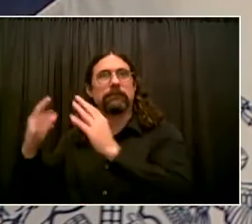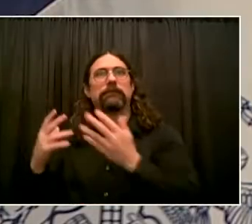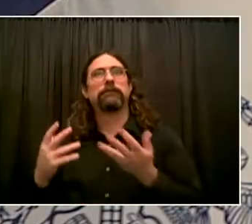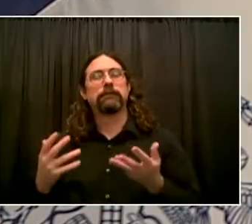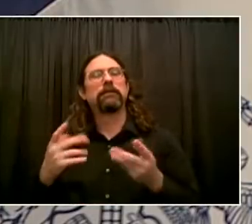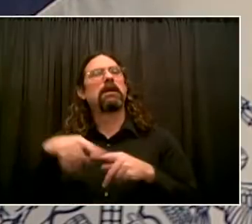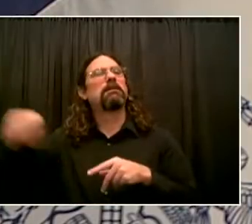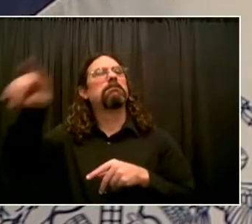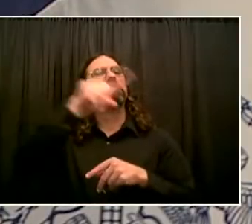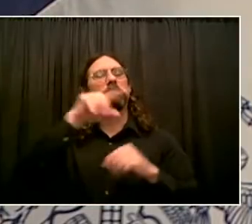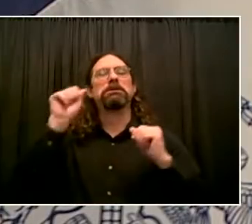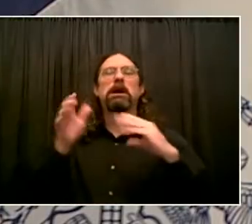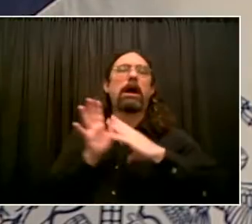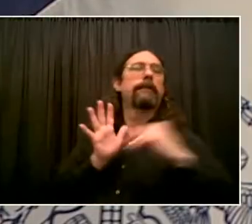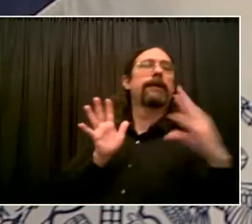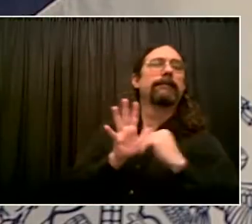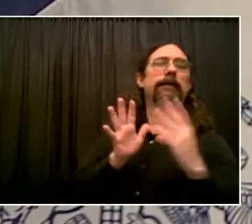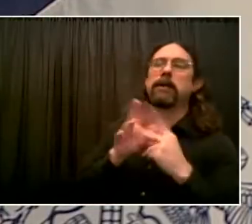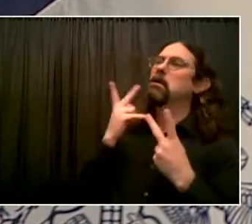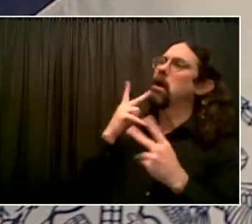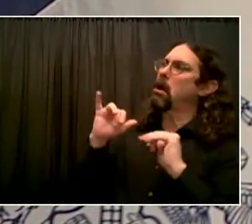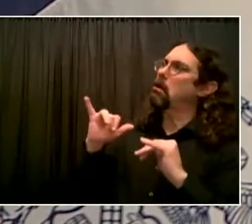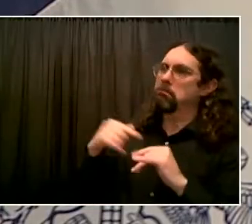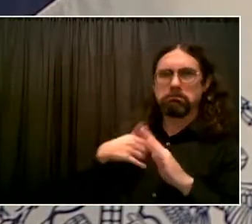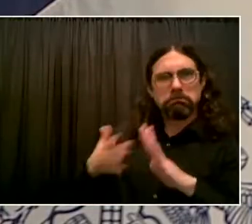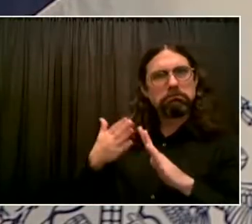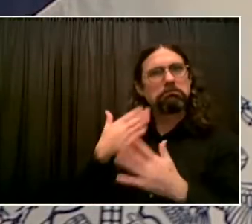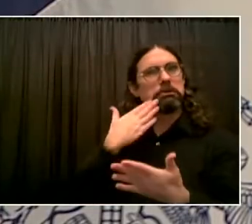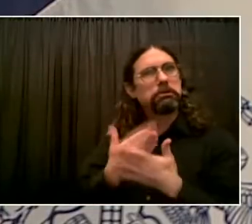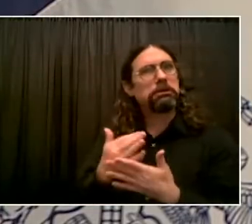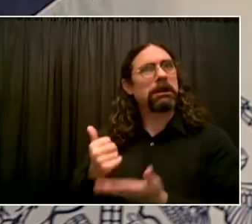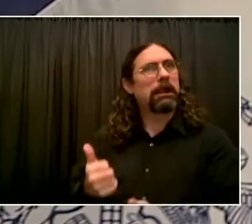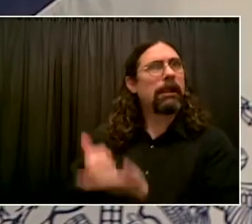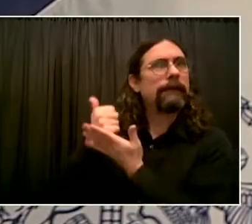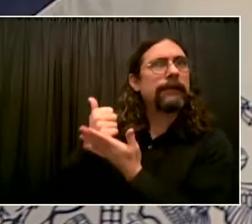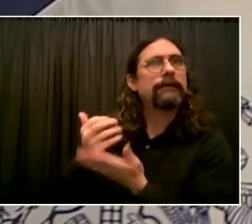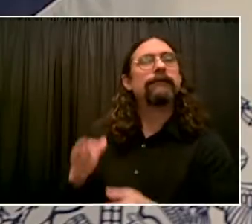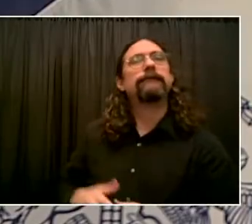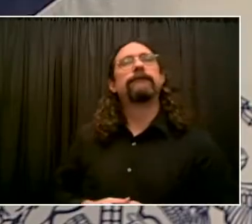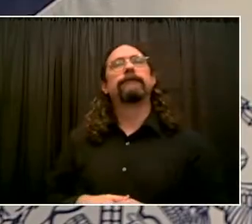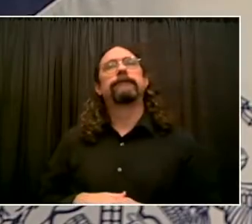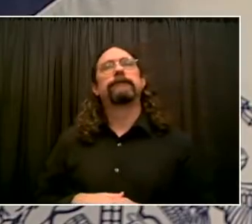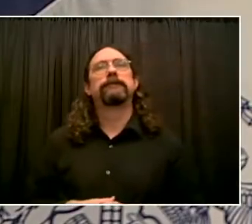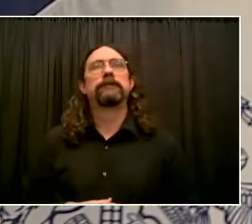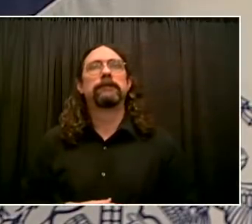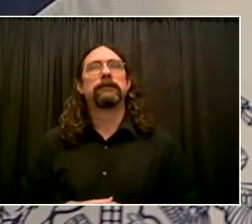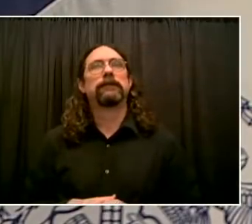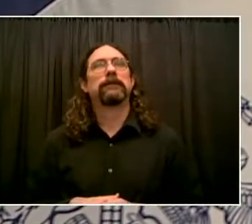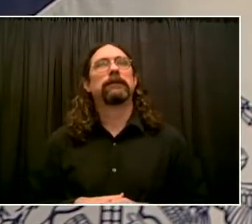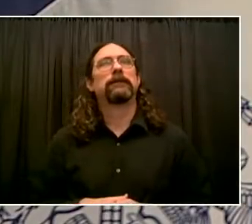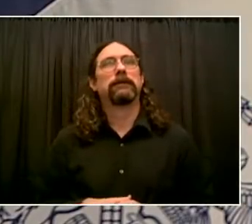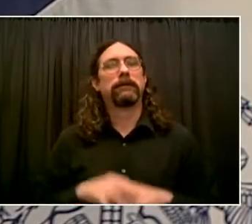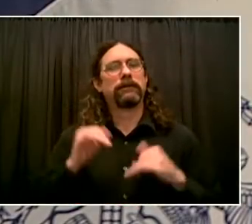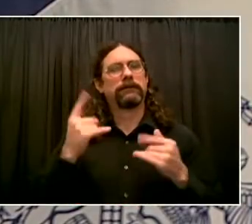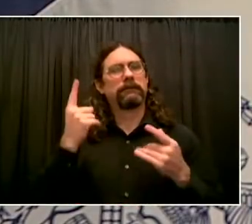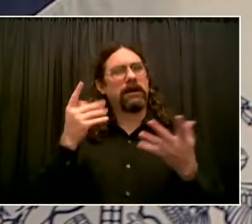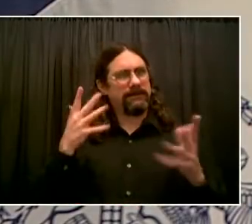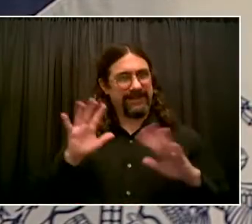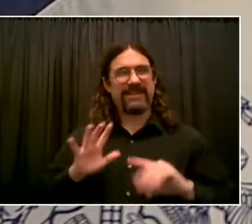CITY OF NEW YORK HAS SHOWN WHAT IS POSSIBLE. WE HAVE BEEN SEEN AS AN INSPIRATION